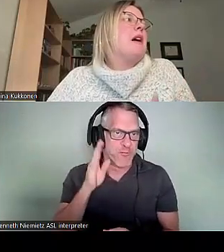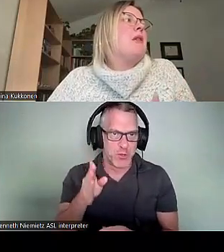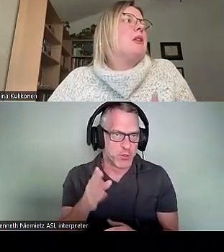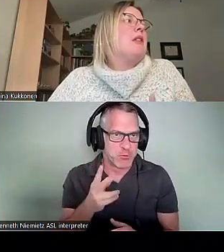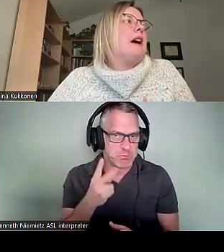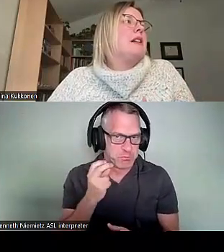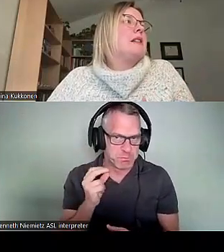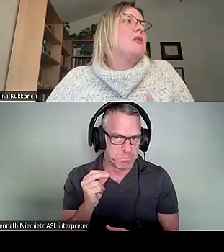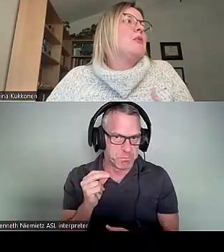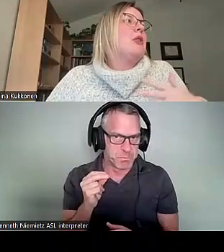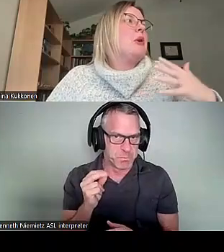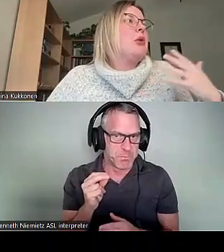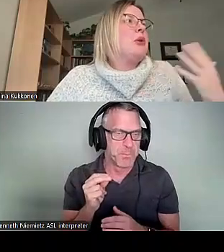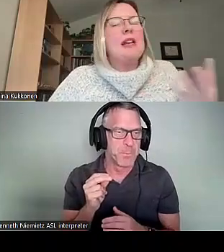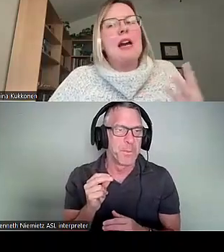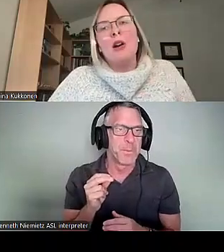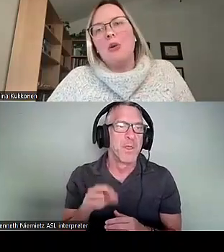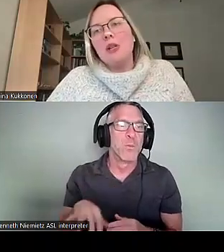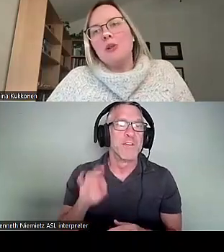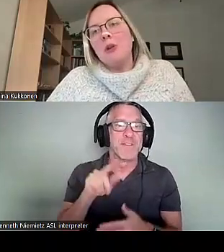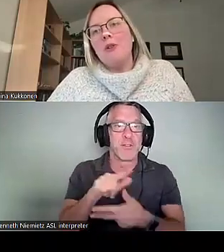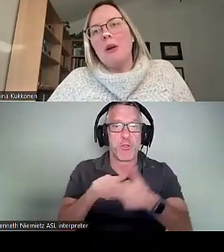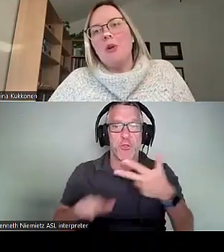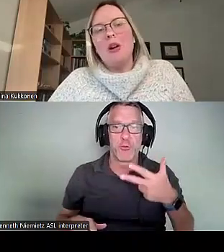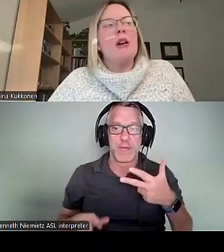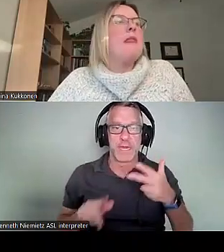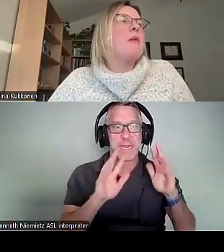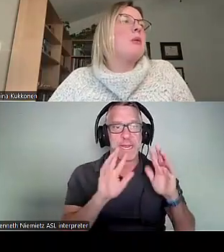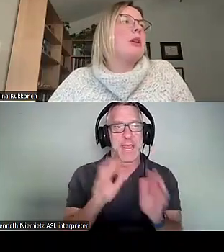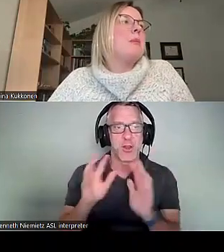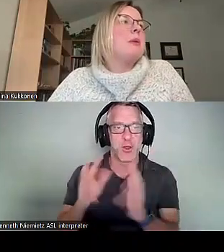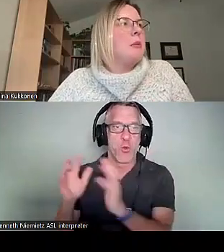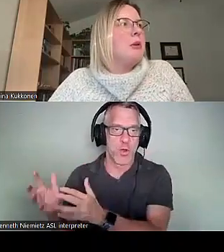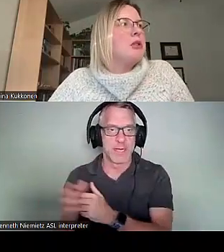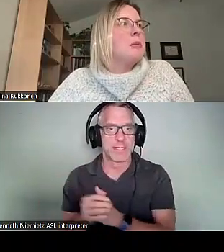found that there were three categories from the framework that were really applicable to